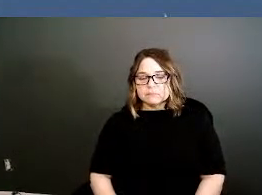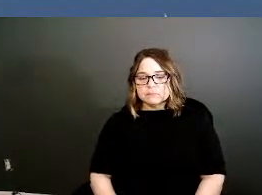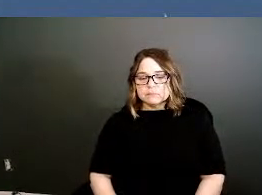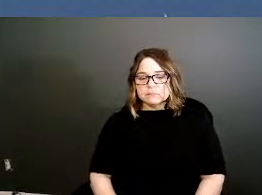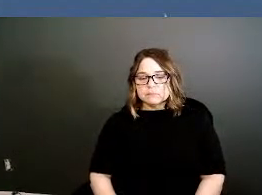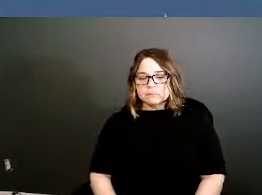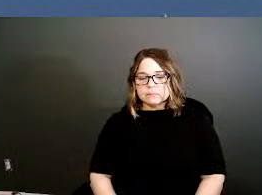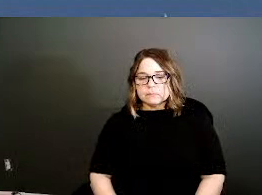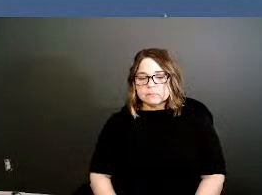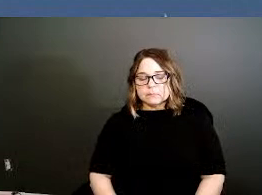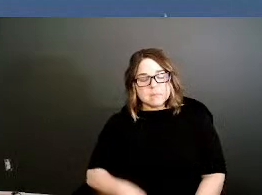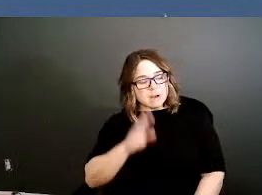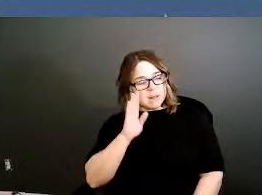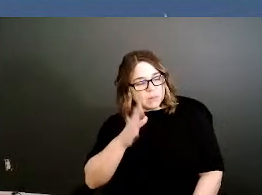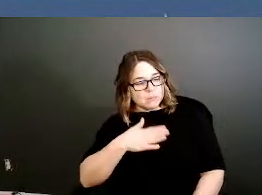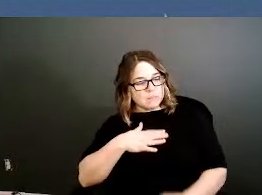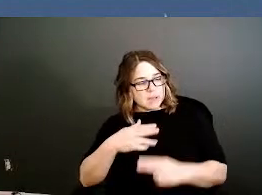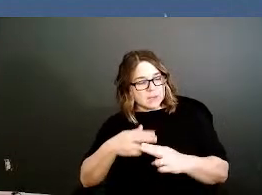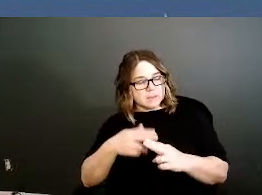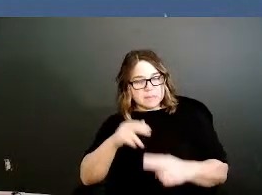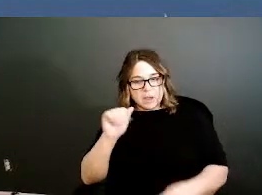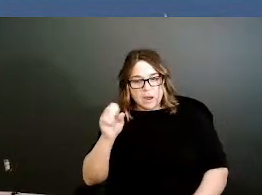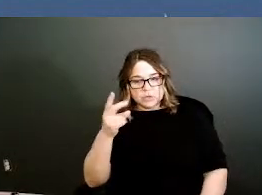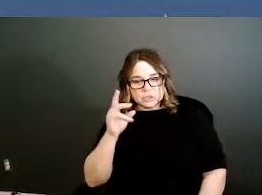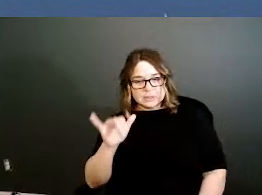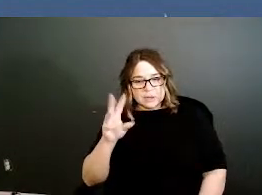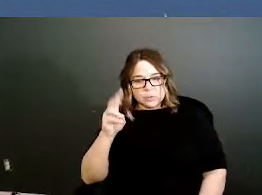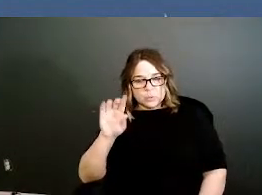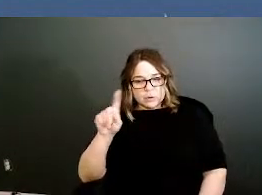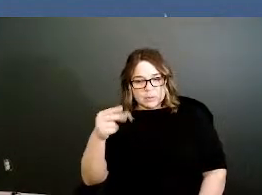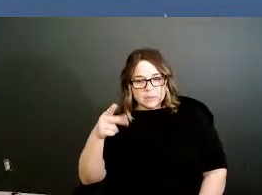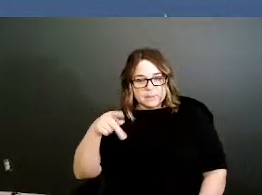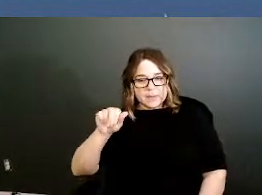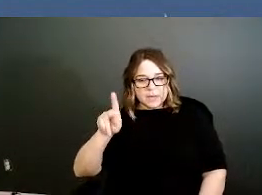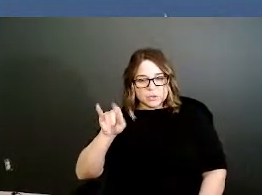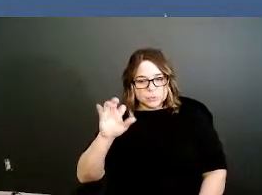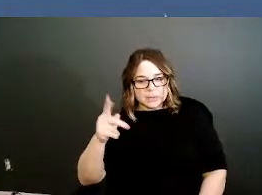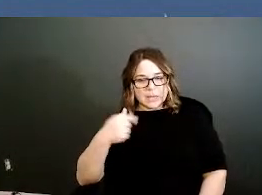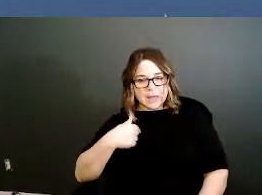THEME OF TONIGHT BEING THAT WE'RE TALKING ABOUT TRYING TO PROTECT OUR COMMUNITY AND OUR LOVED ONES FROM HARM